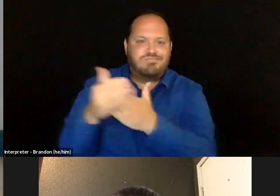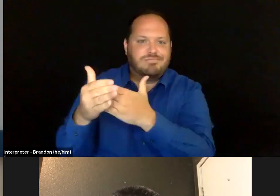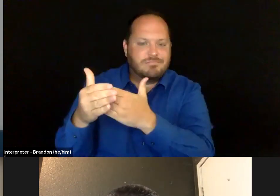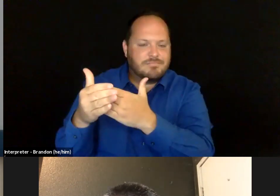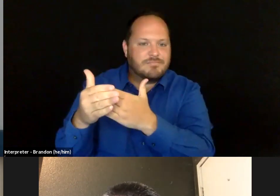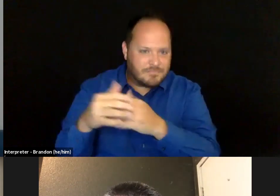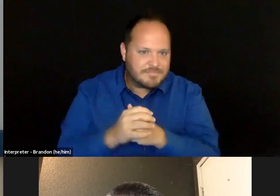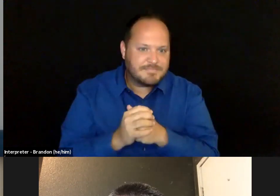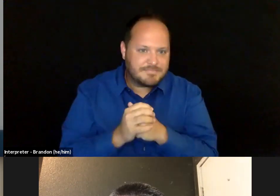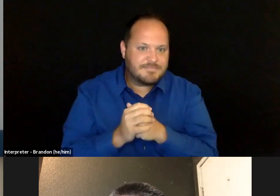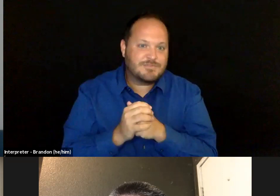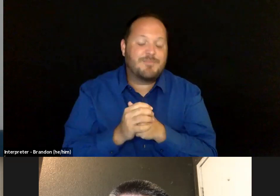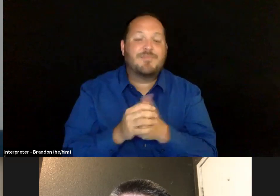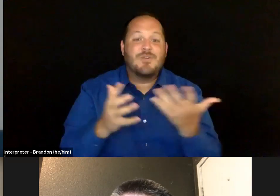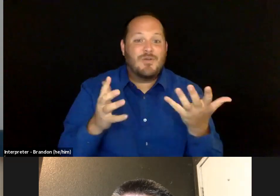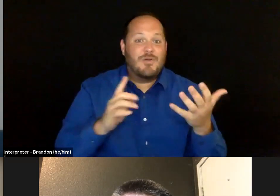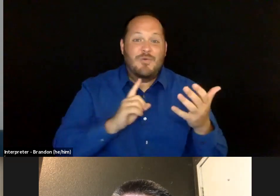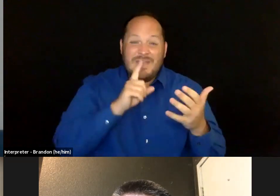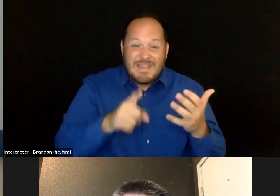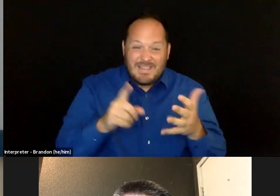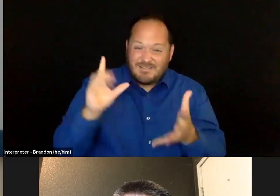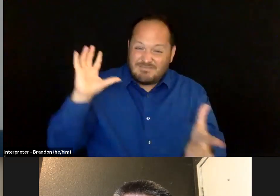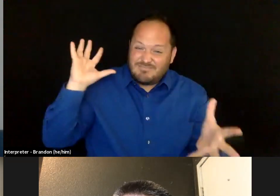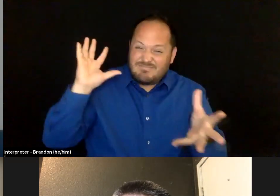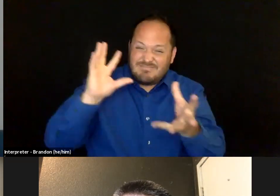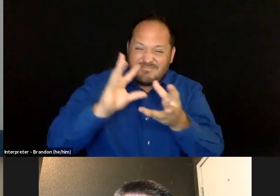all kinds of violence, interpersonal violence,